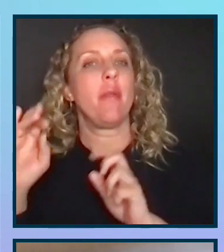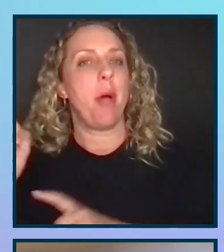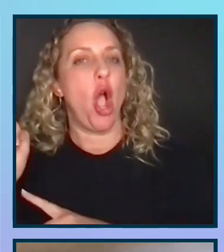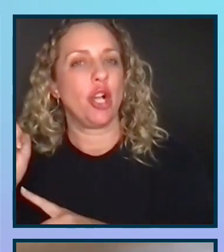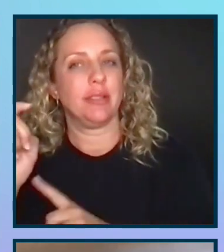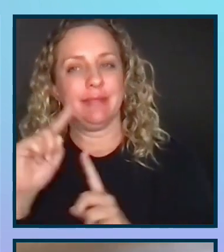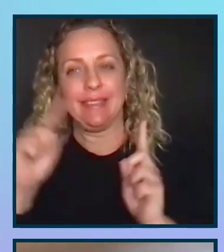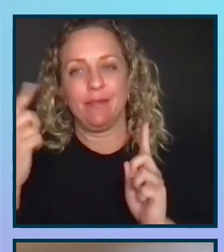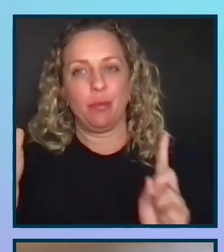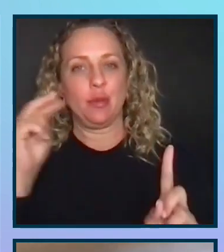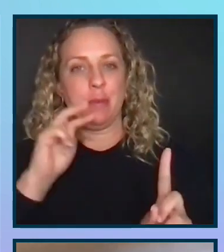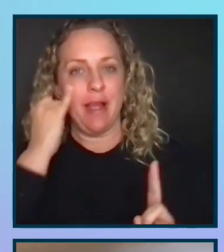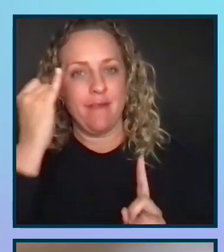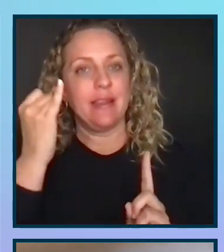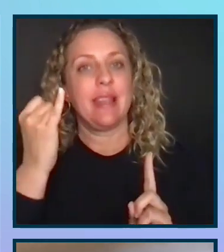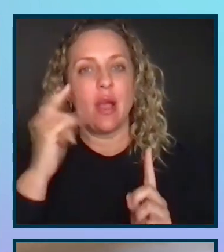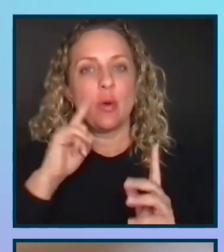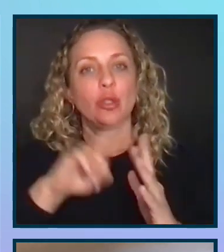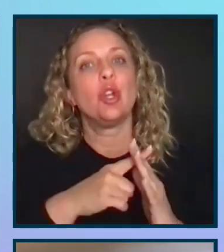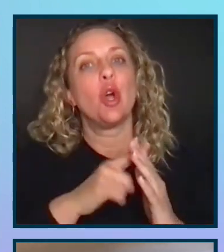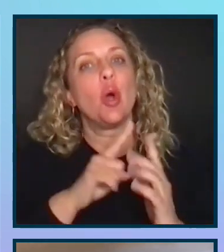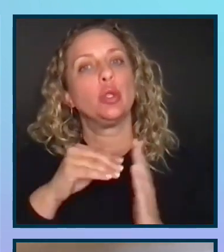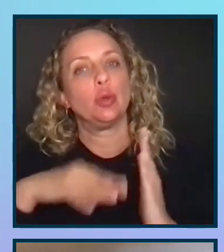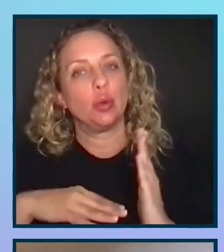when students generate ideas for design solutions